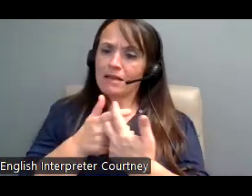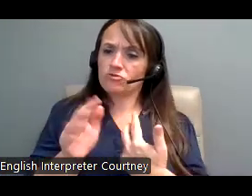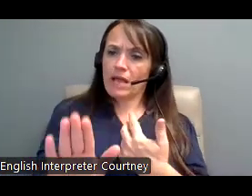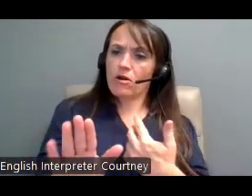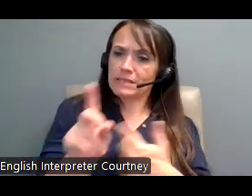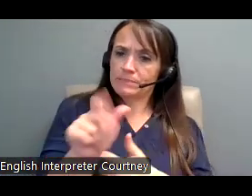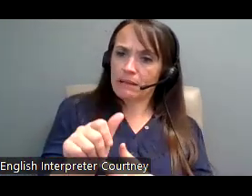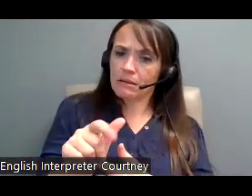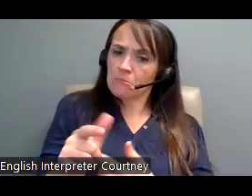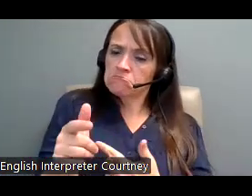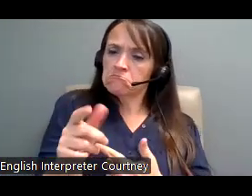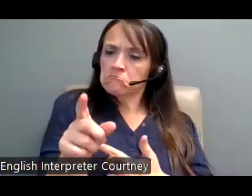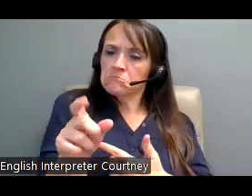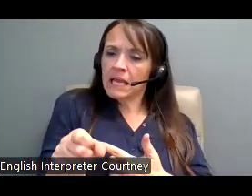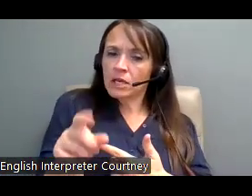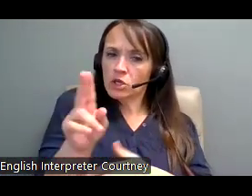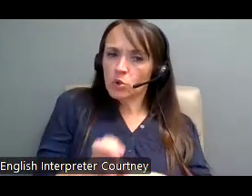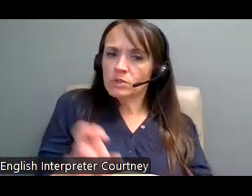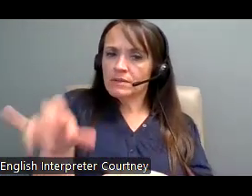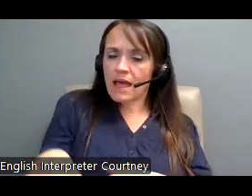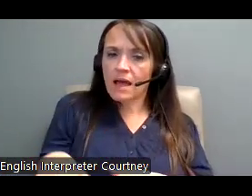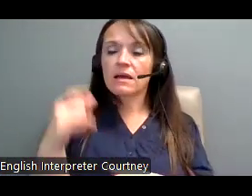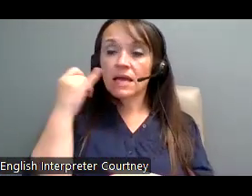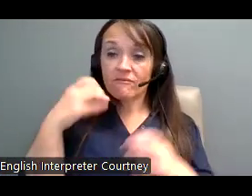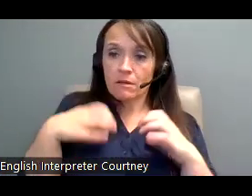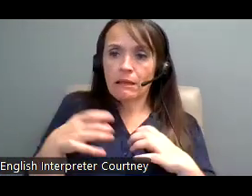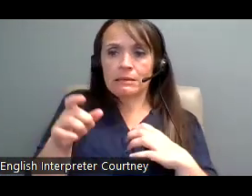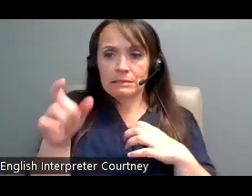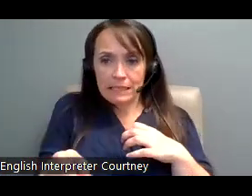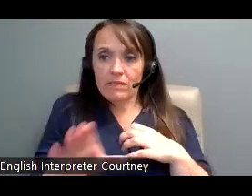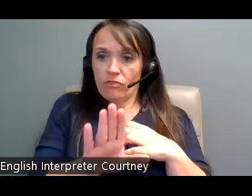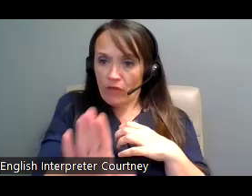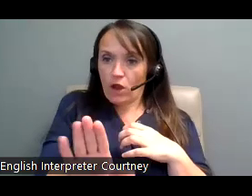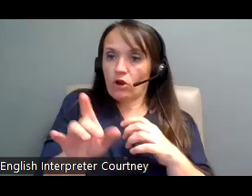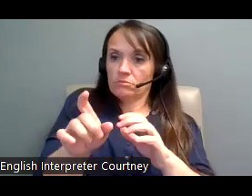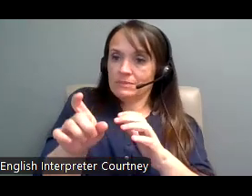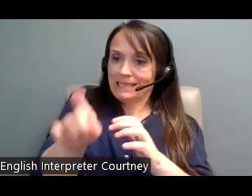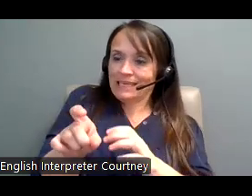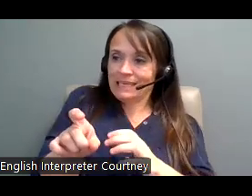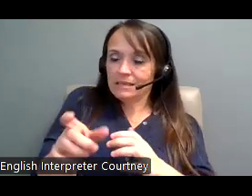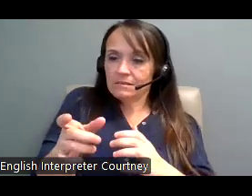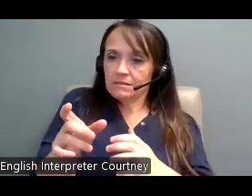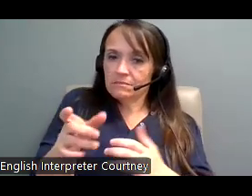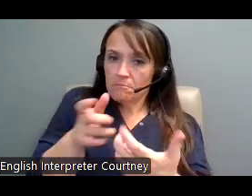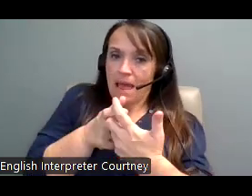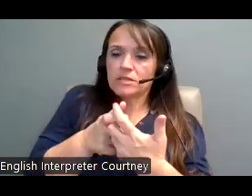that the client is getting specific services to meet their needs. The process to do this is to